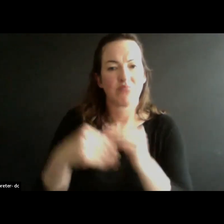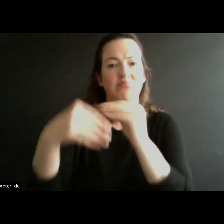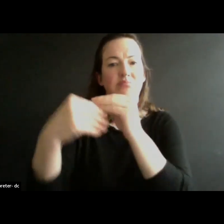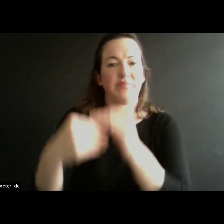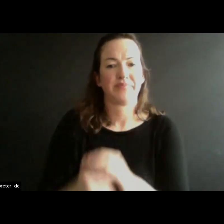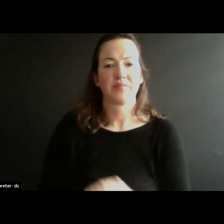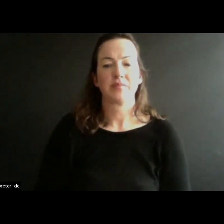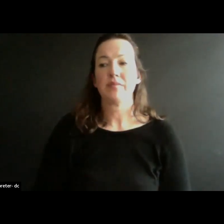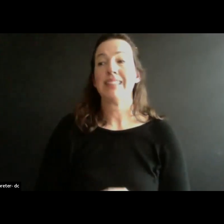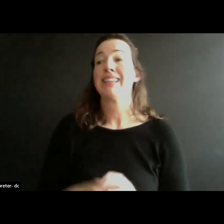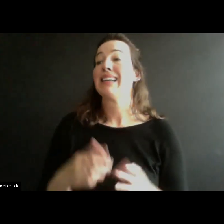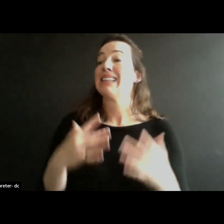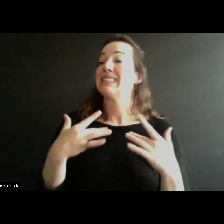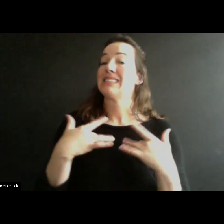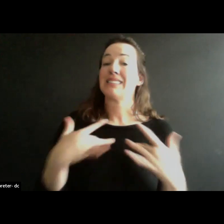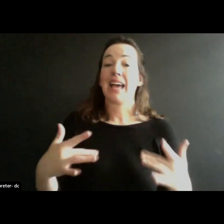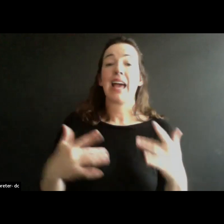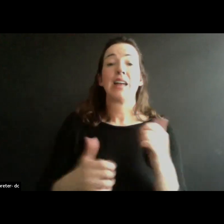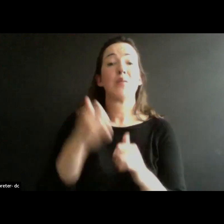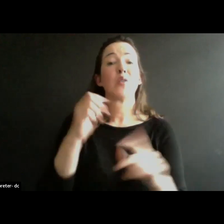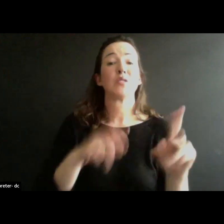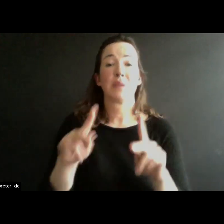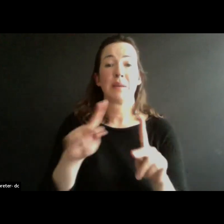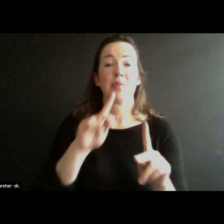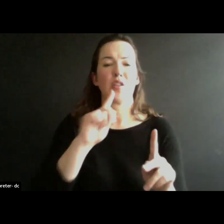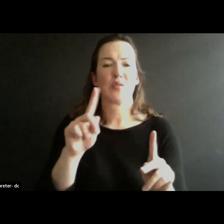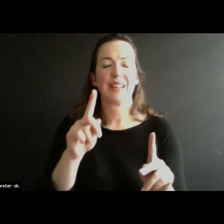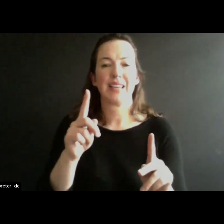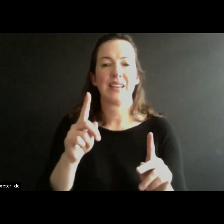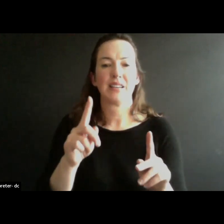new. Generally what we see is most people really kinda understand that they need more